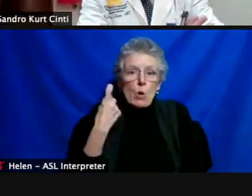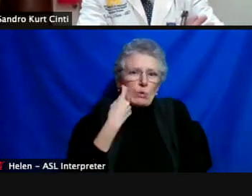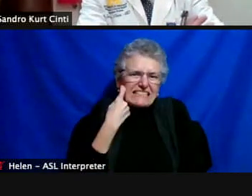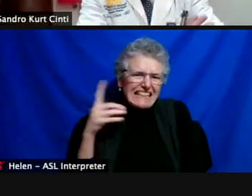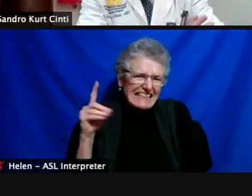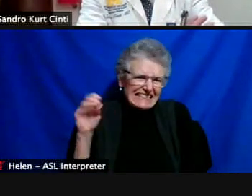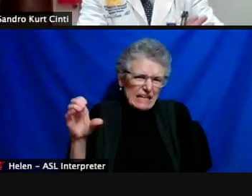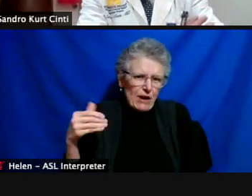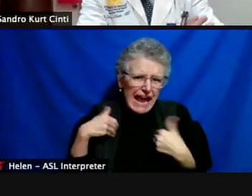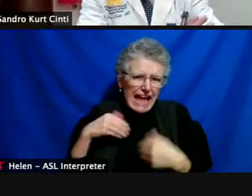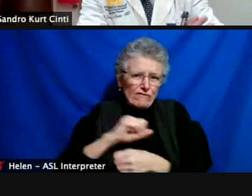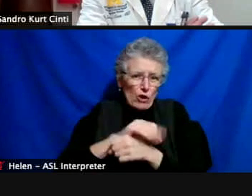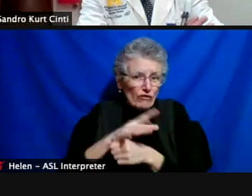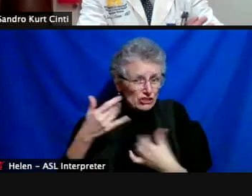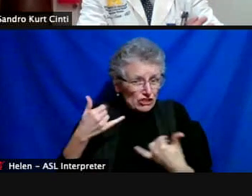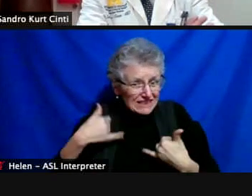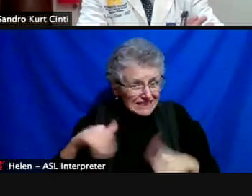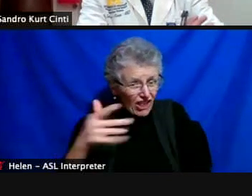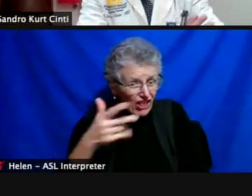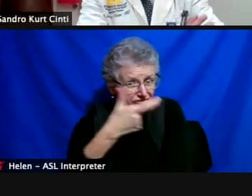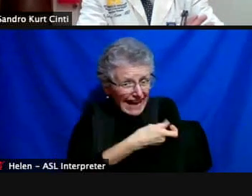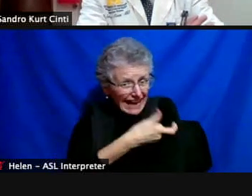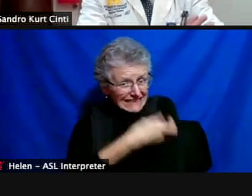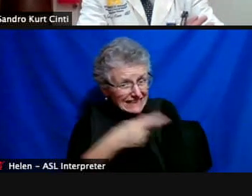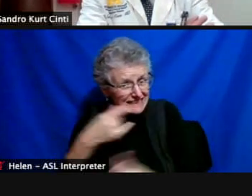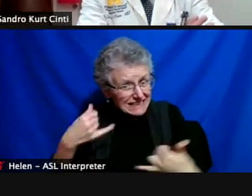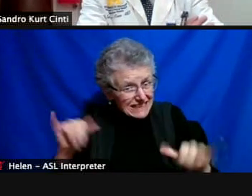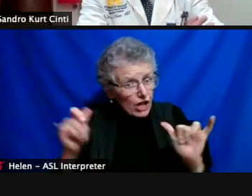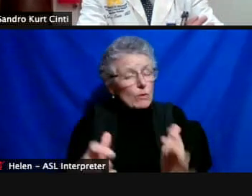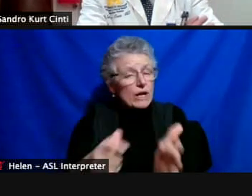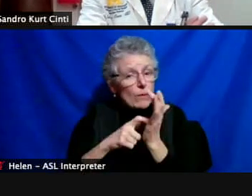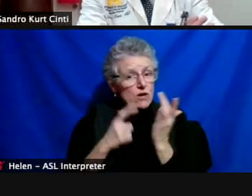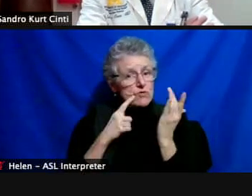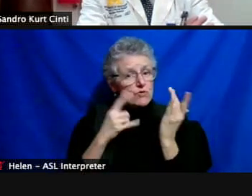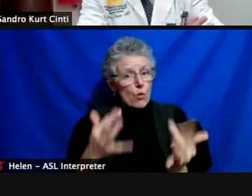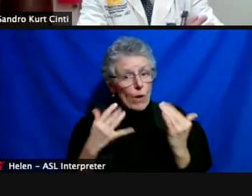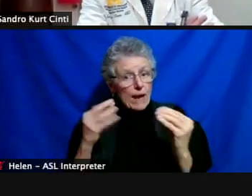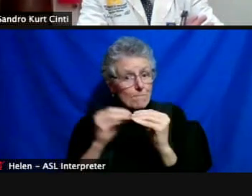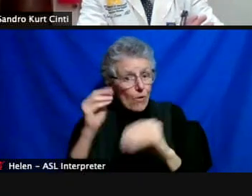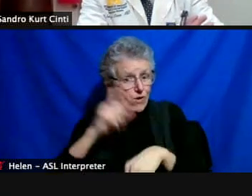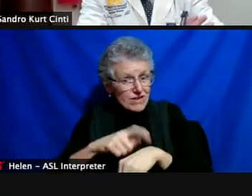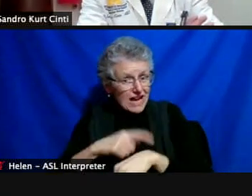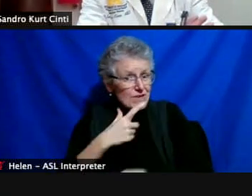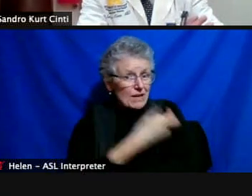should they still take the vaccine? And will they be required to wait longer before getting the vaccine due to their recent exposure